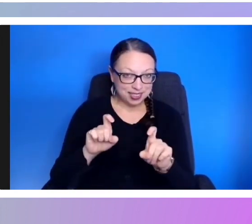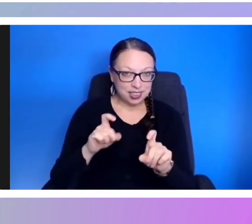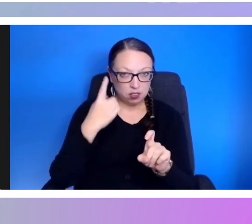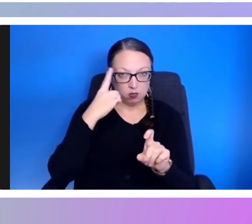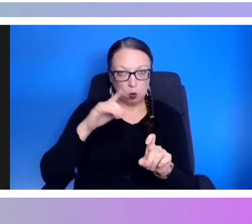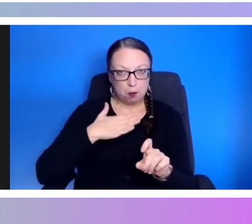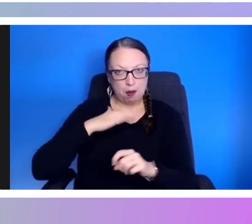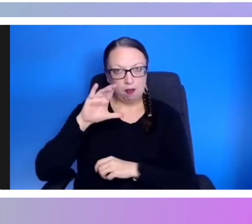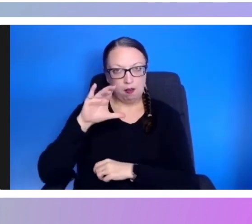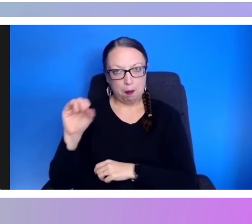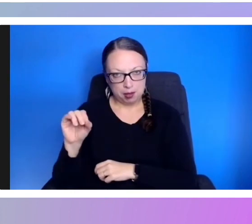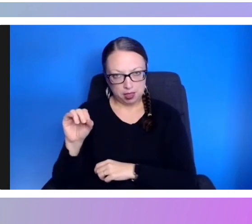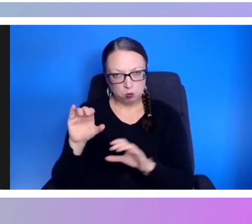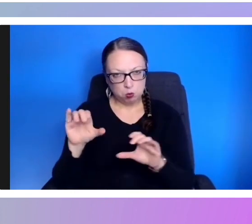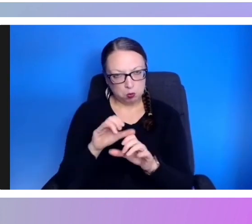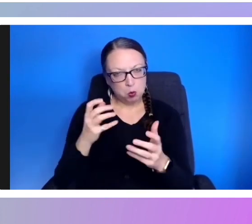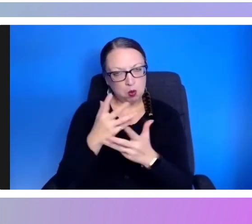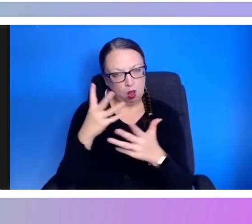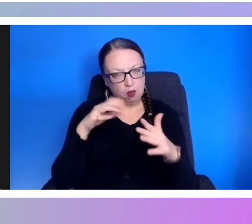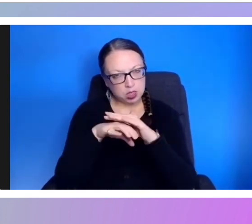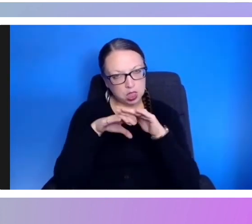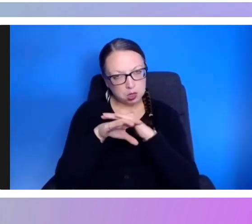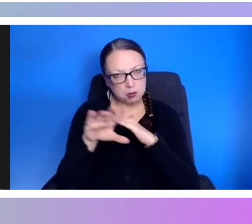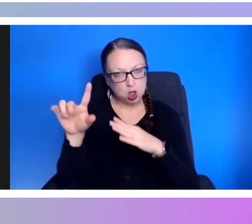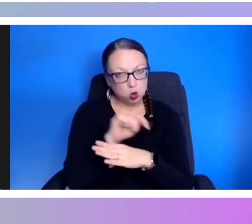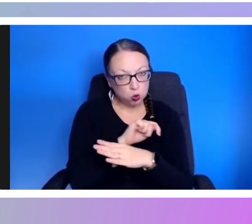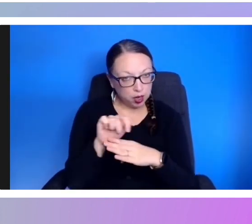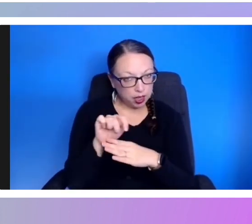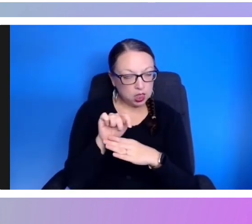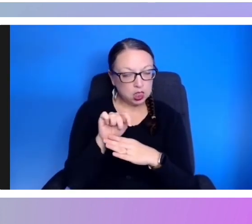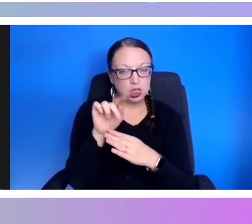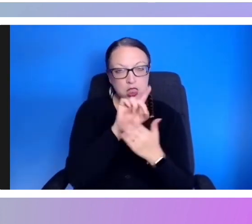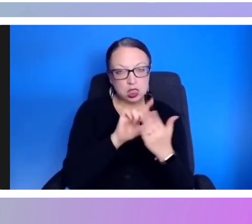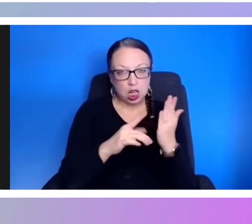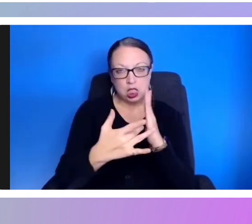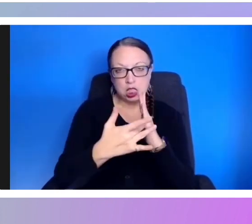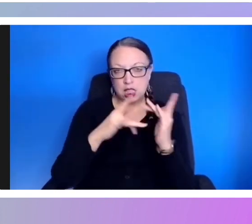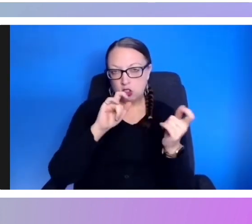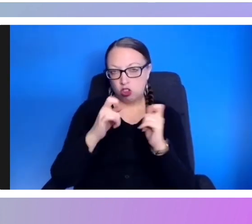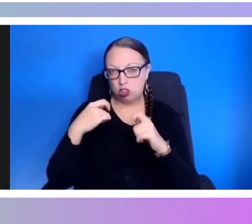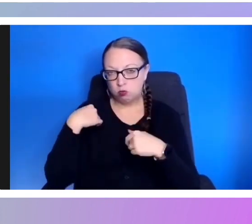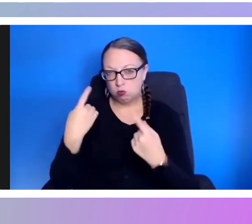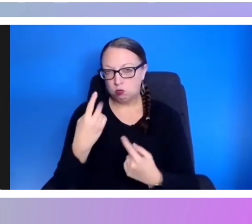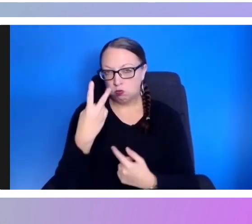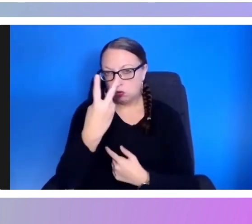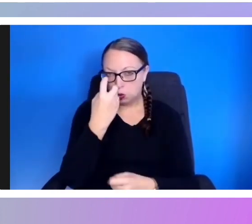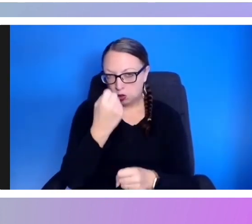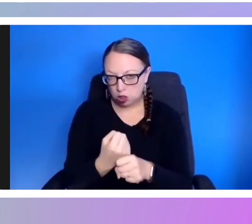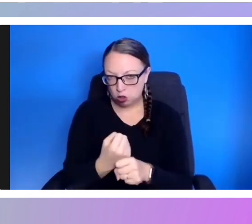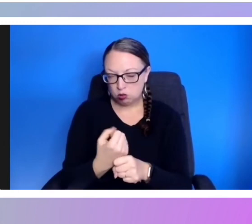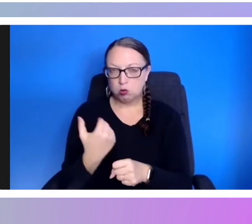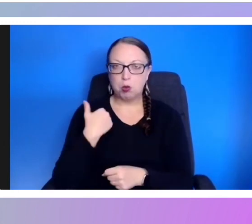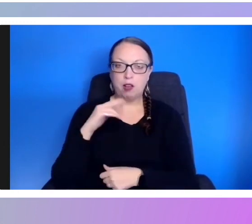We've been doing a lot of accessibility training and design and tech changes over the last two years we do have a third party co